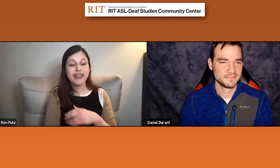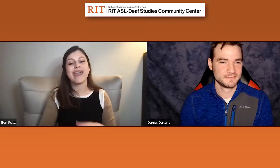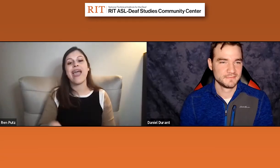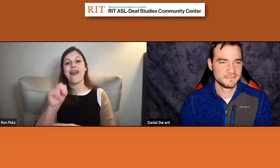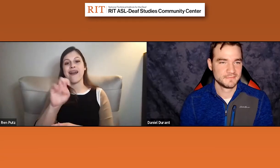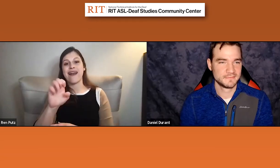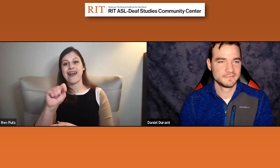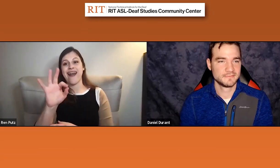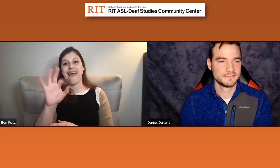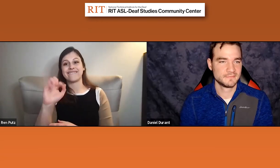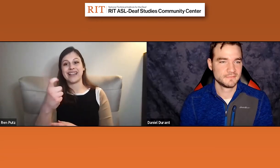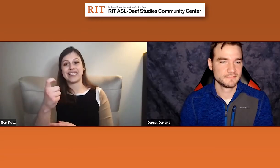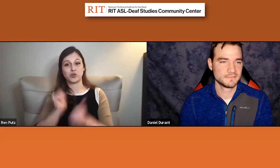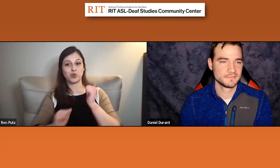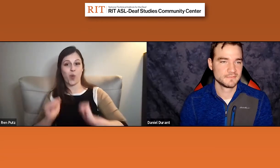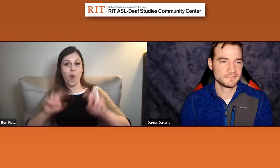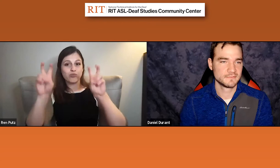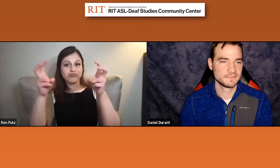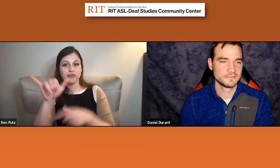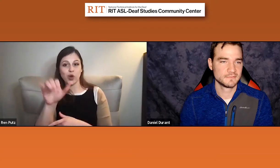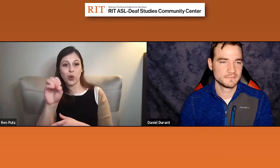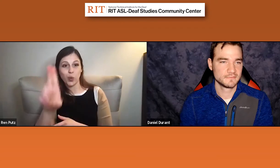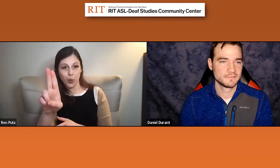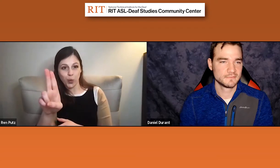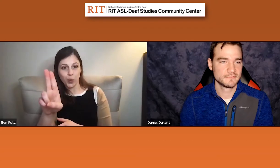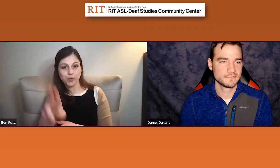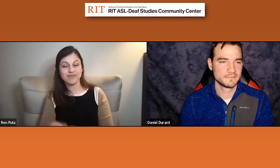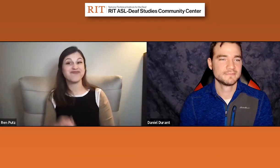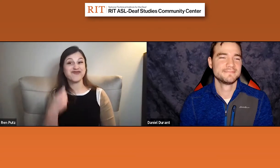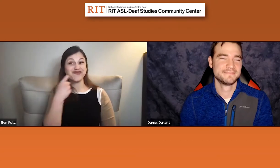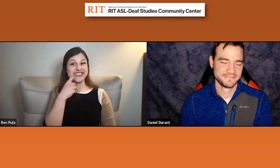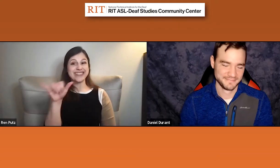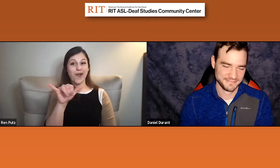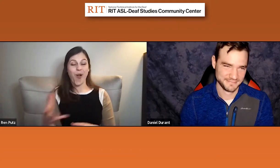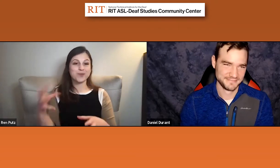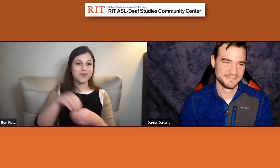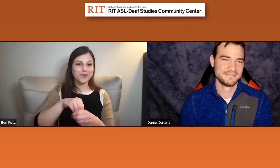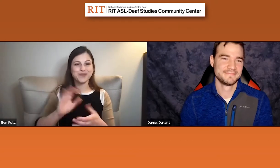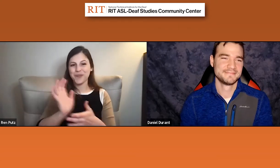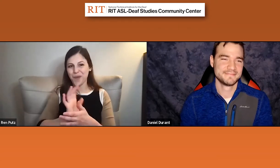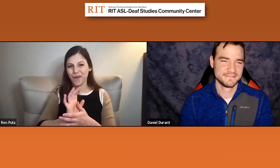One example is "Switched at Birth," a Netflix show called "You,"